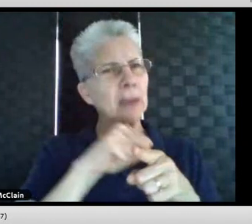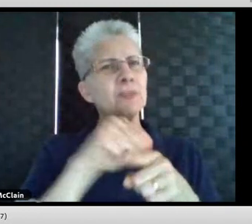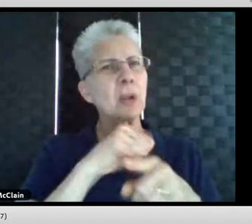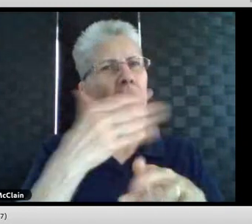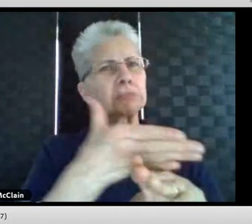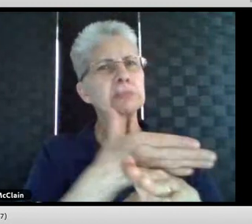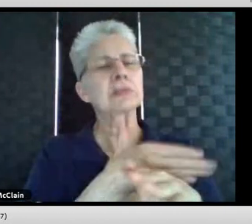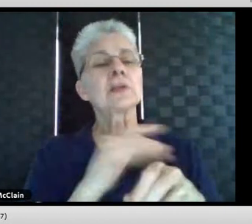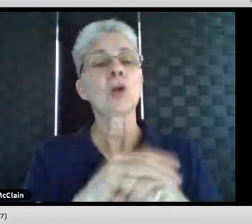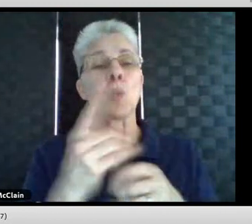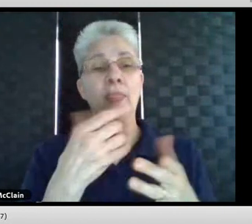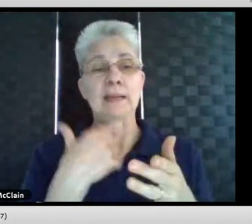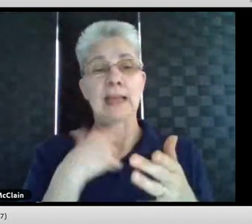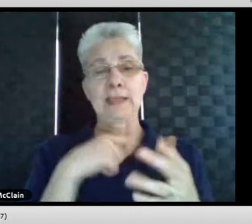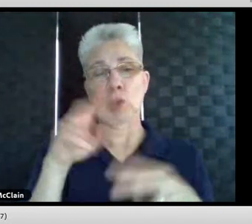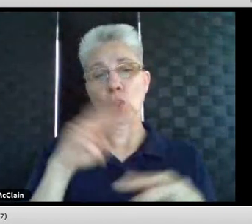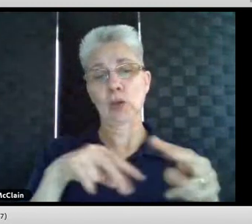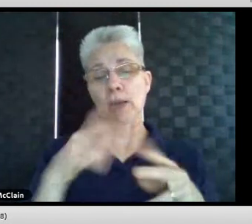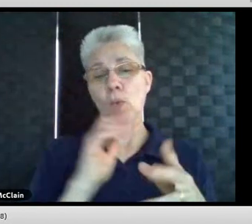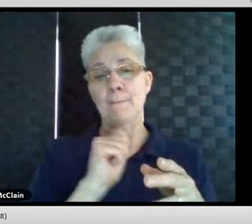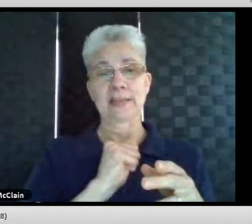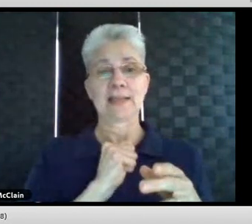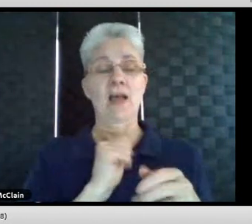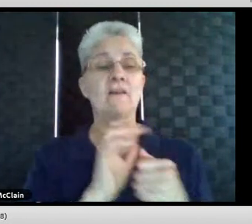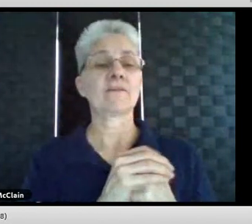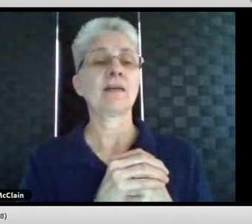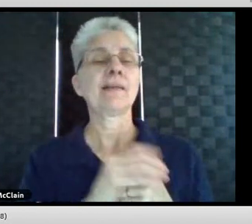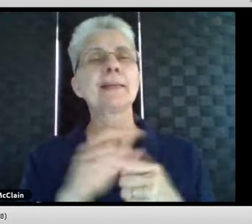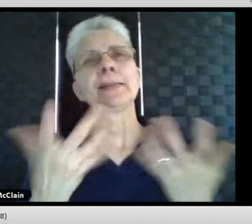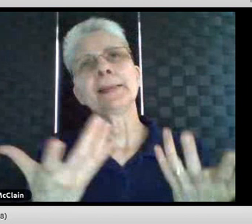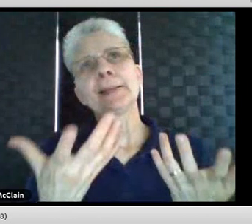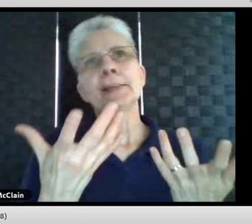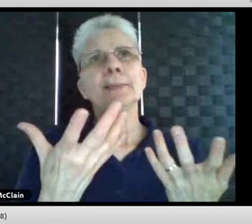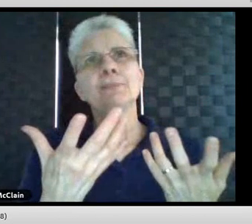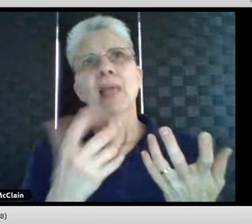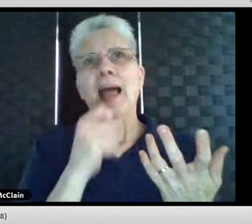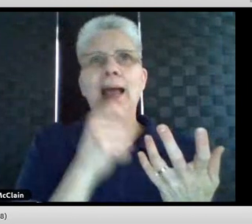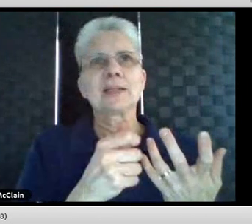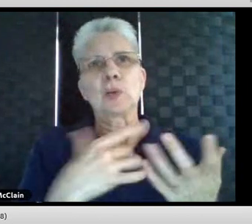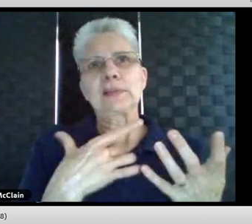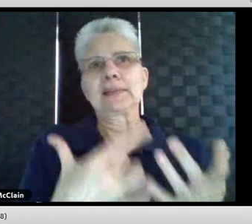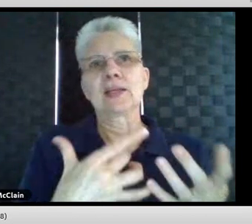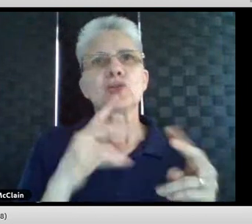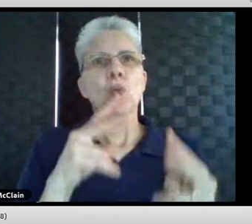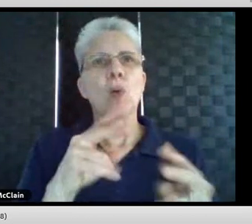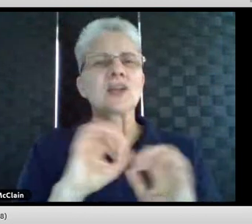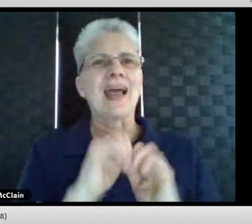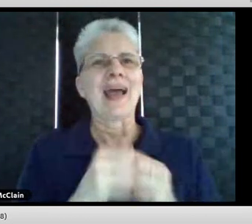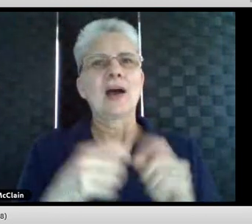One of the things I need to look at is I kind of don't tend to watch the how-to videos. I just kind of get into something